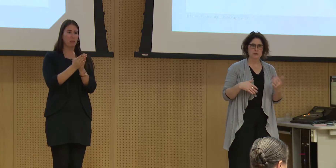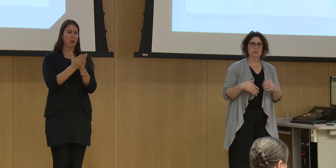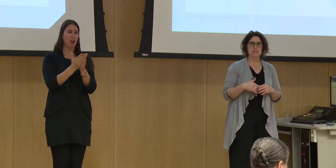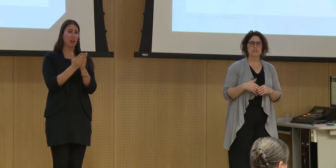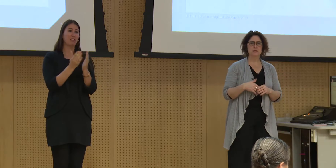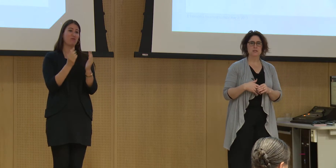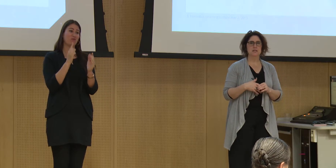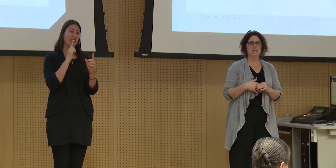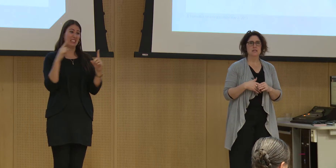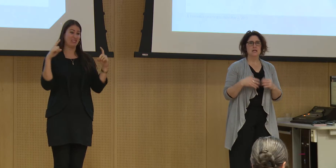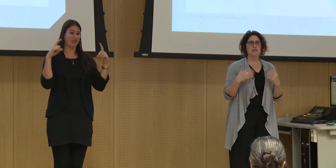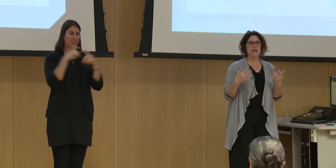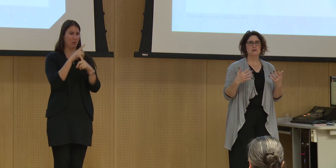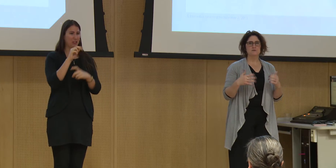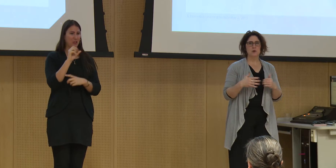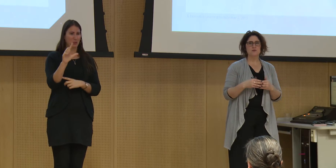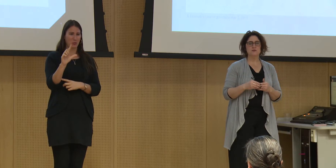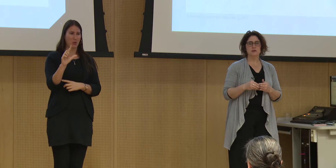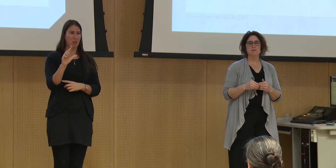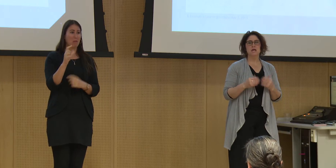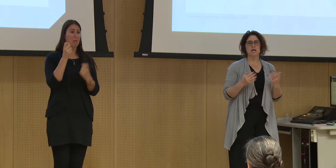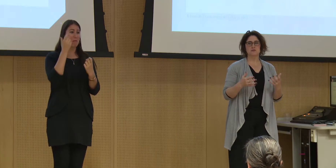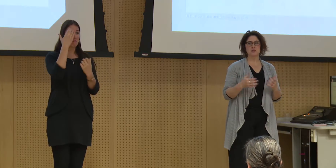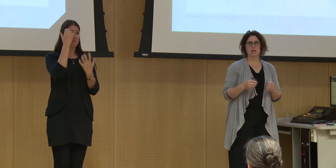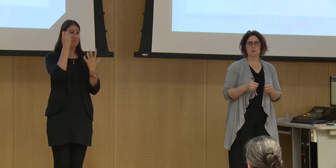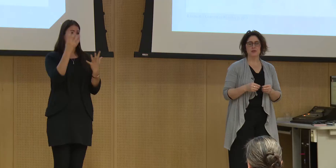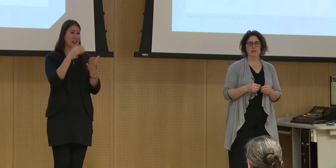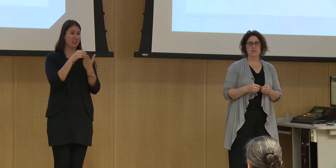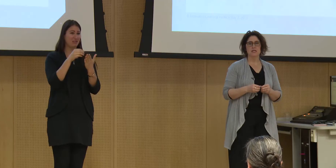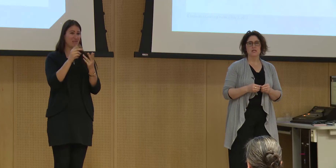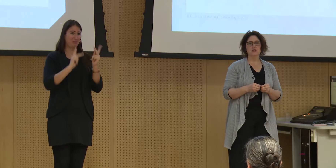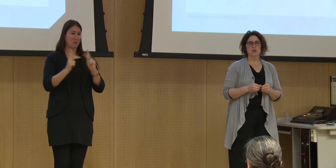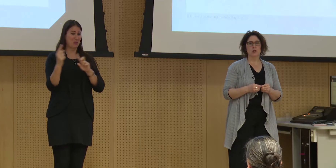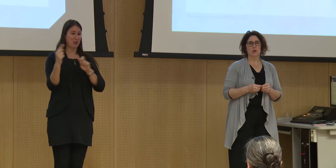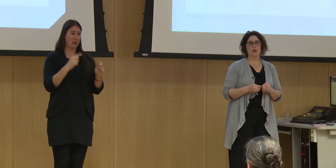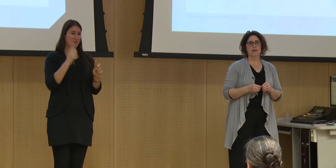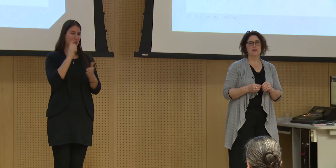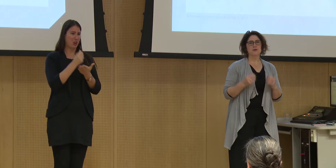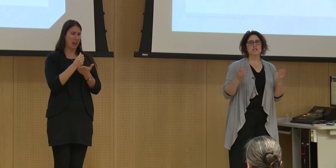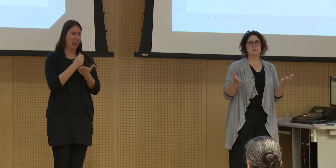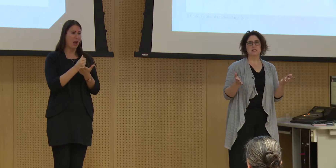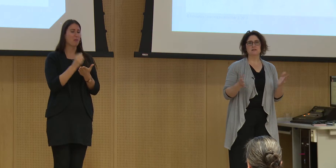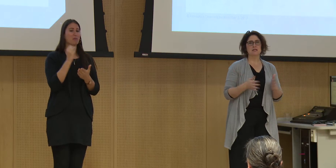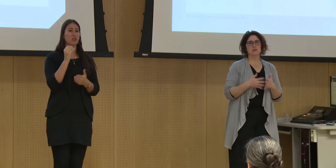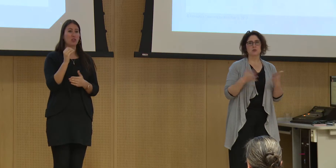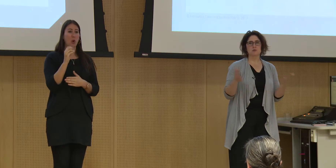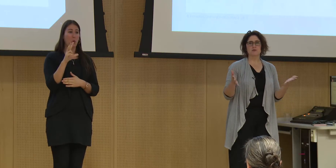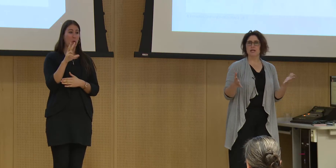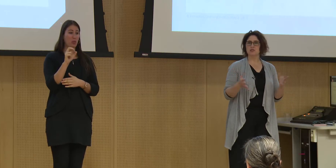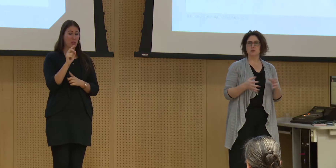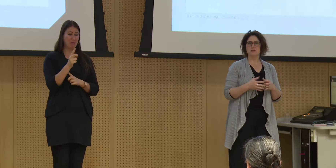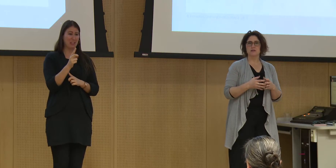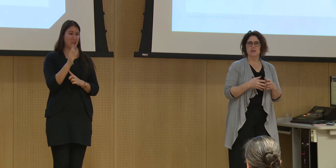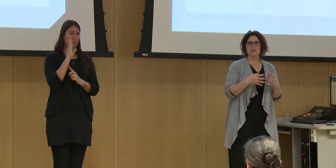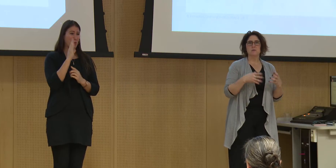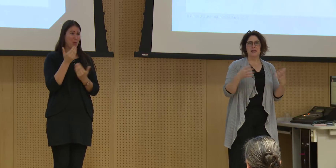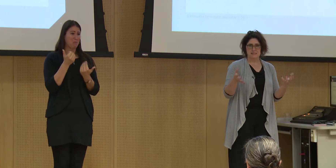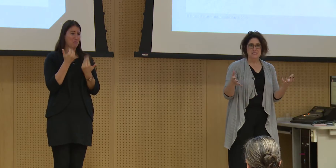And I know a lot of folks come to us for help with it. So in 30 minutes, I can only provide you with the basics.